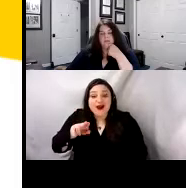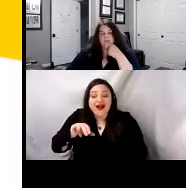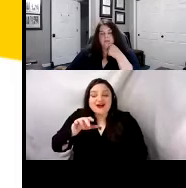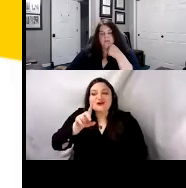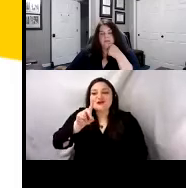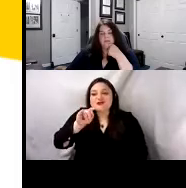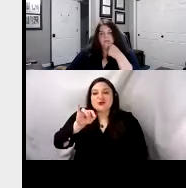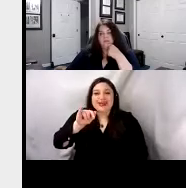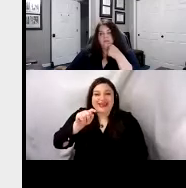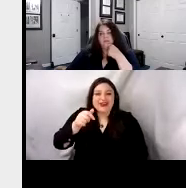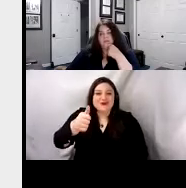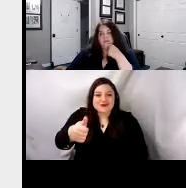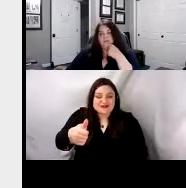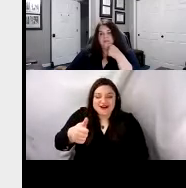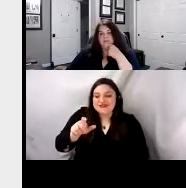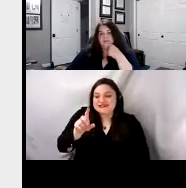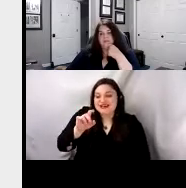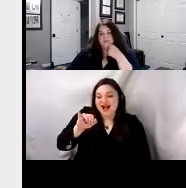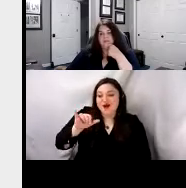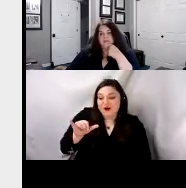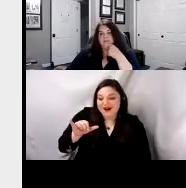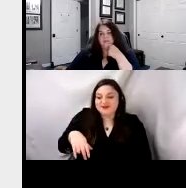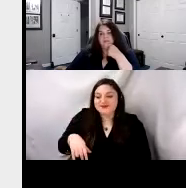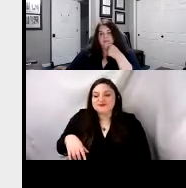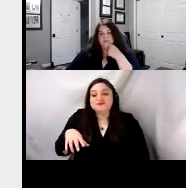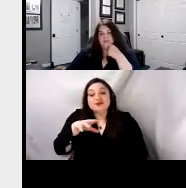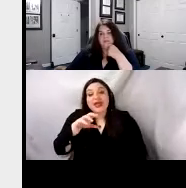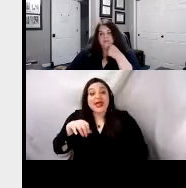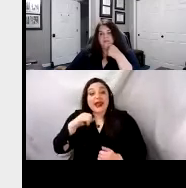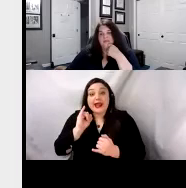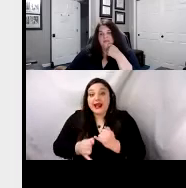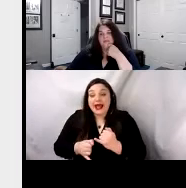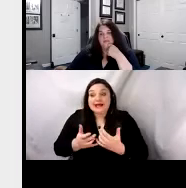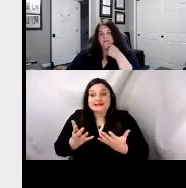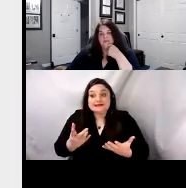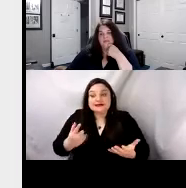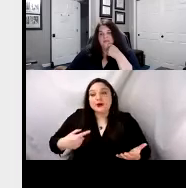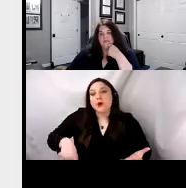And lastly we are headed in the direction of developing new relationships with the